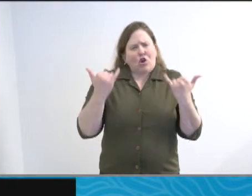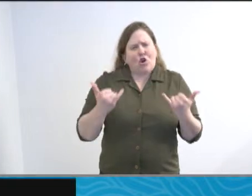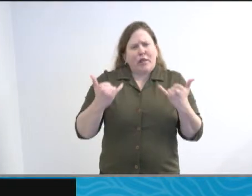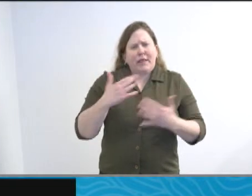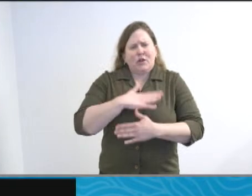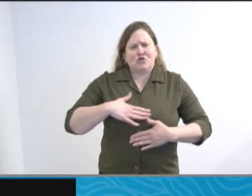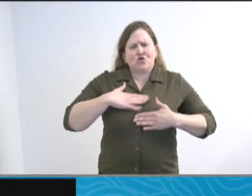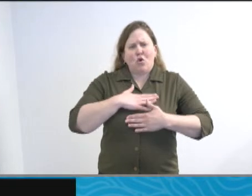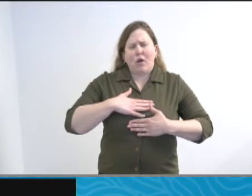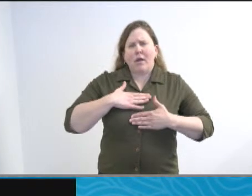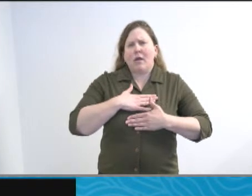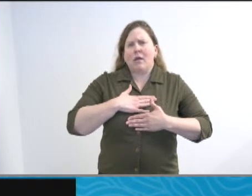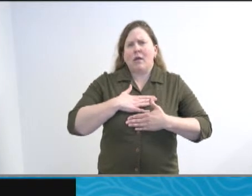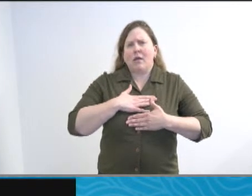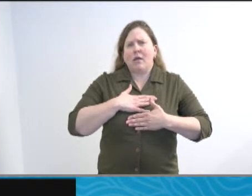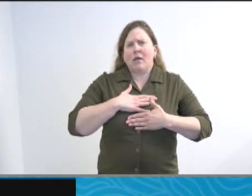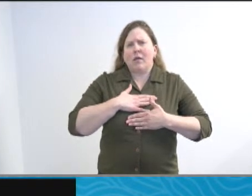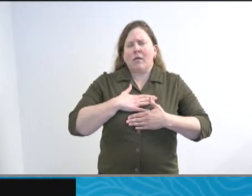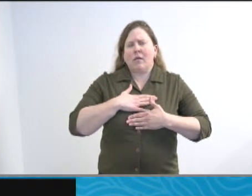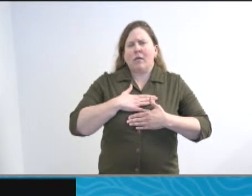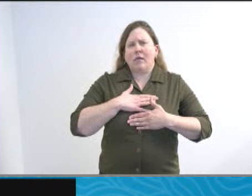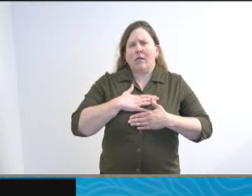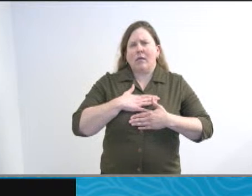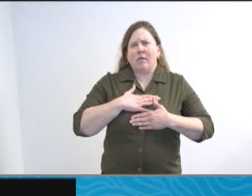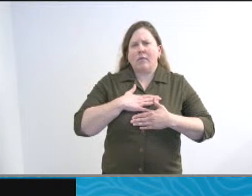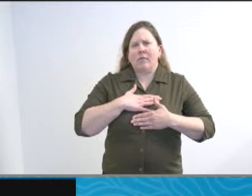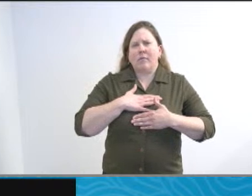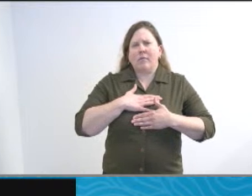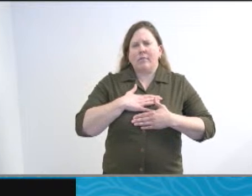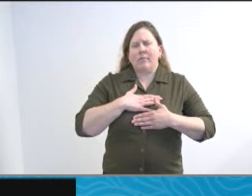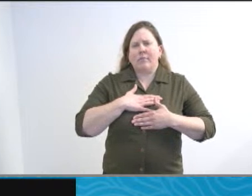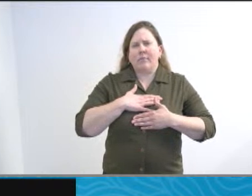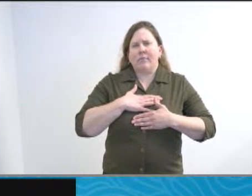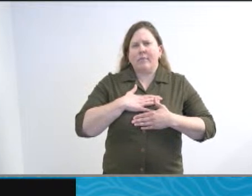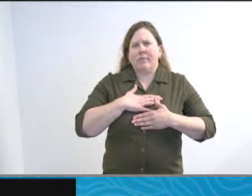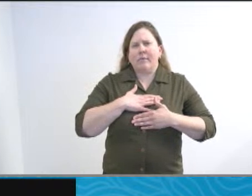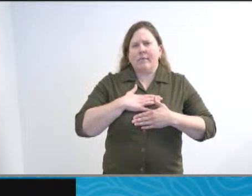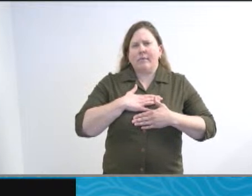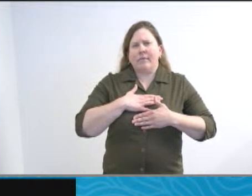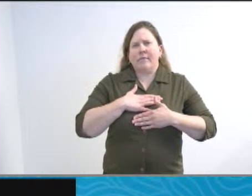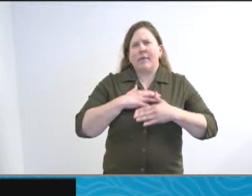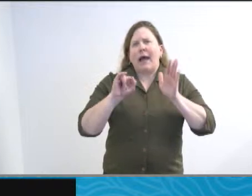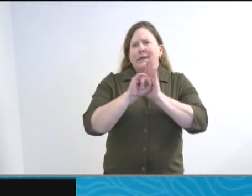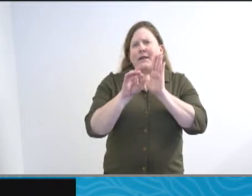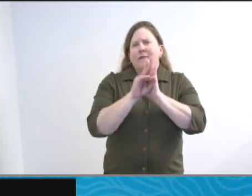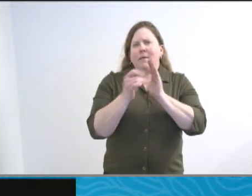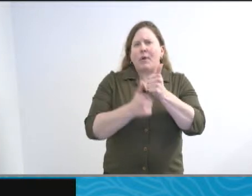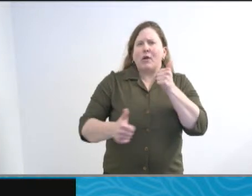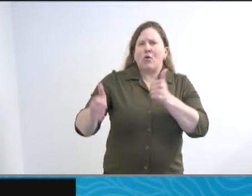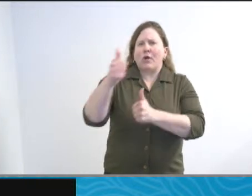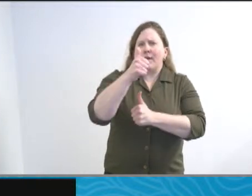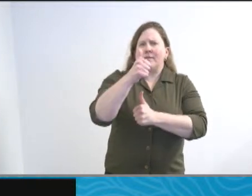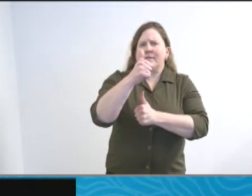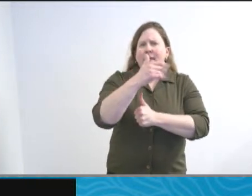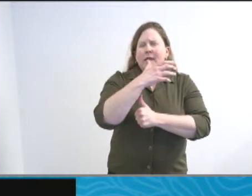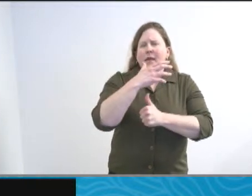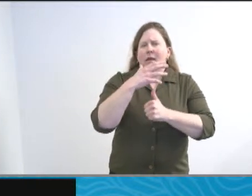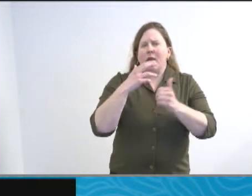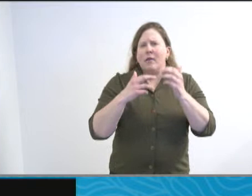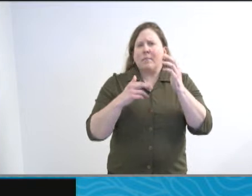for our students so that we can then identify priorities and be able to build and be able to create and develop